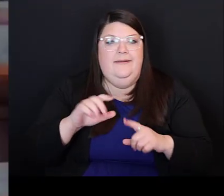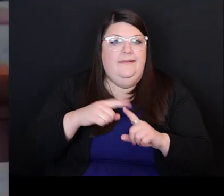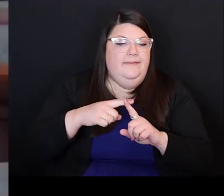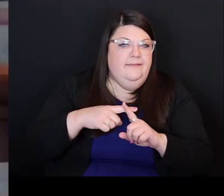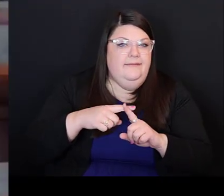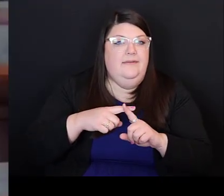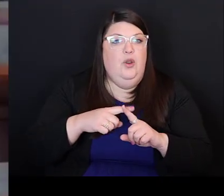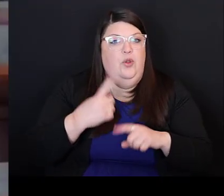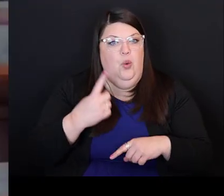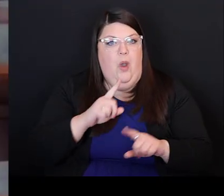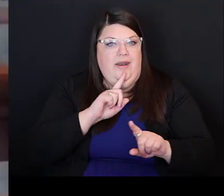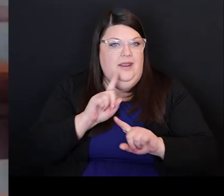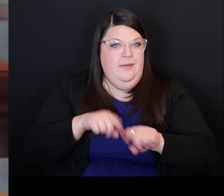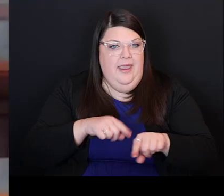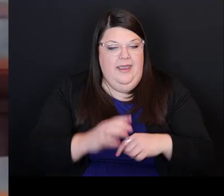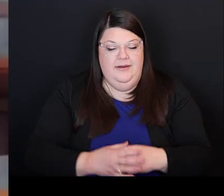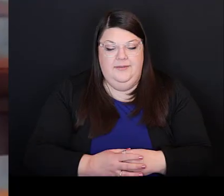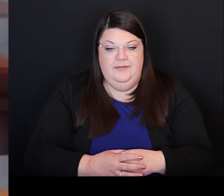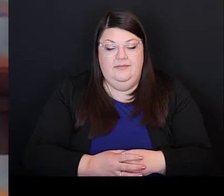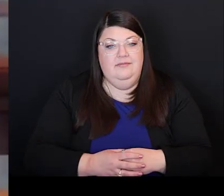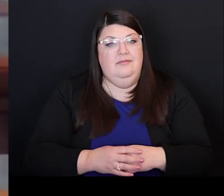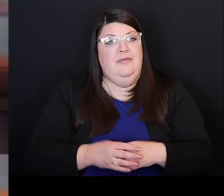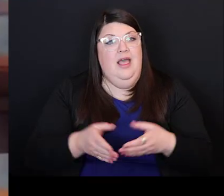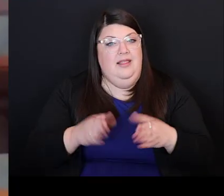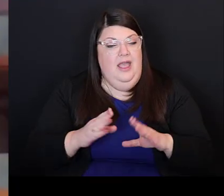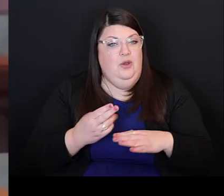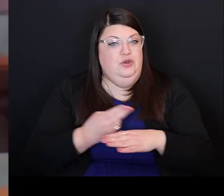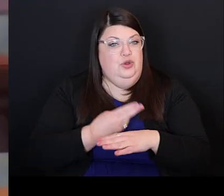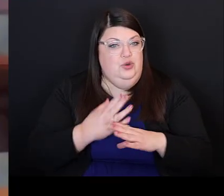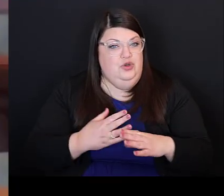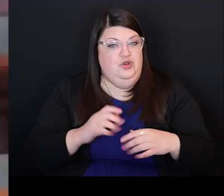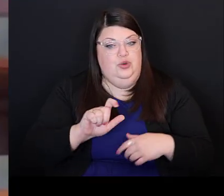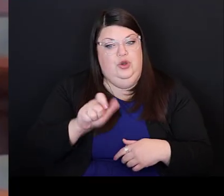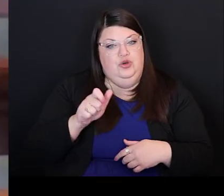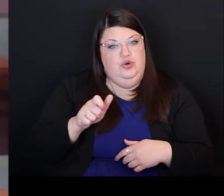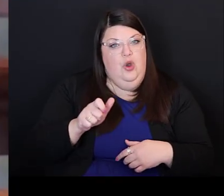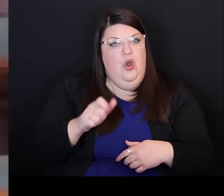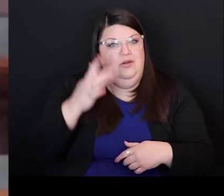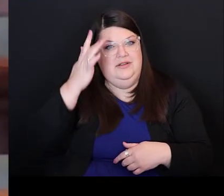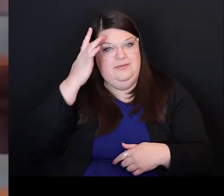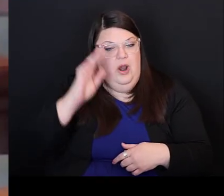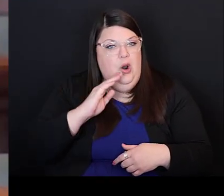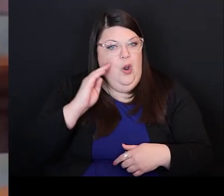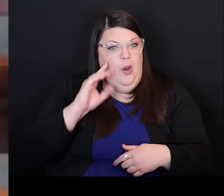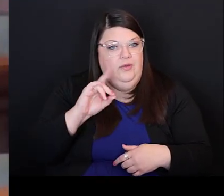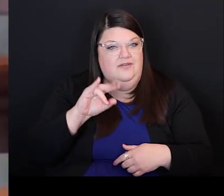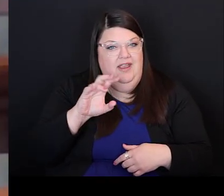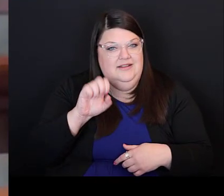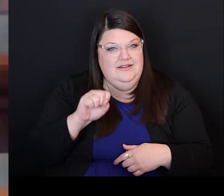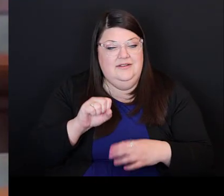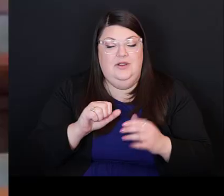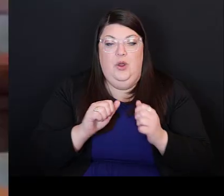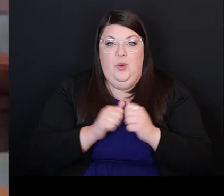This technology allows a user to have the option to control smart devices with a user interface that best suits their needs.